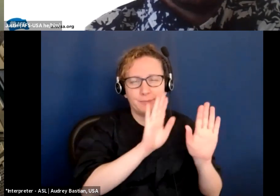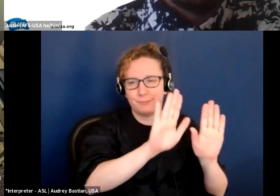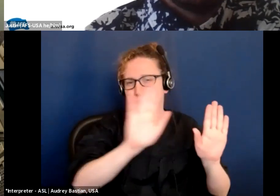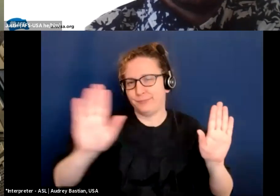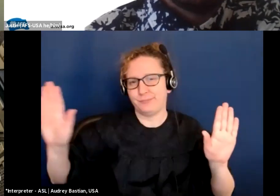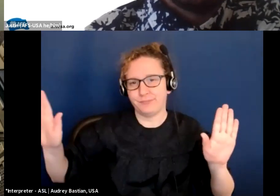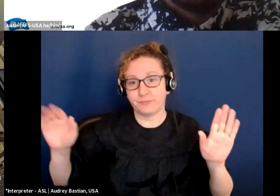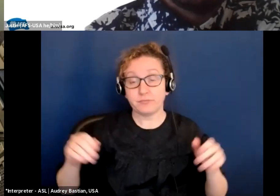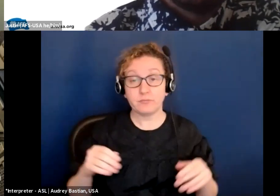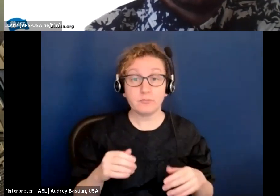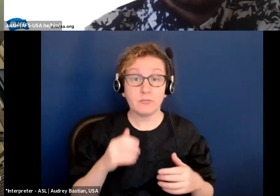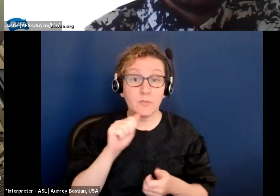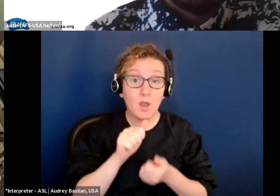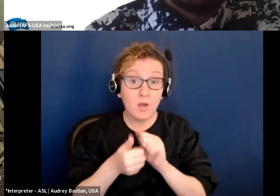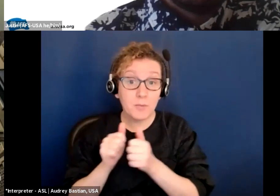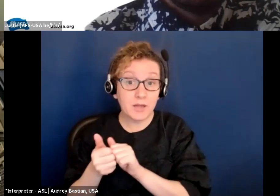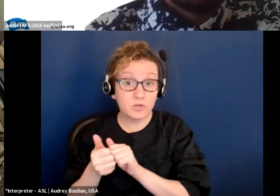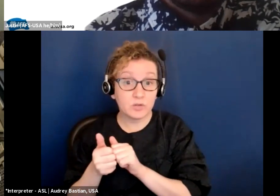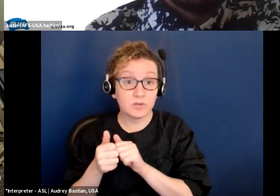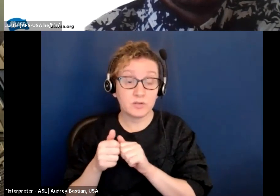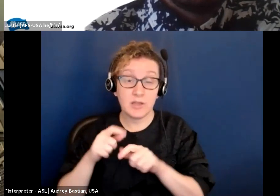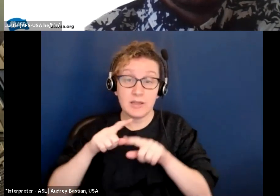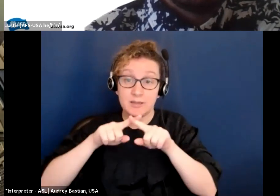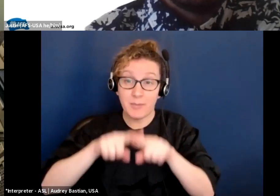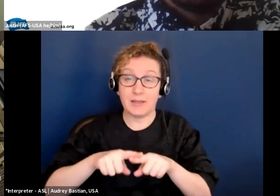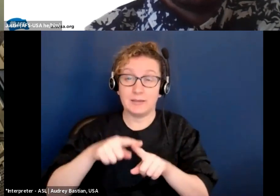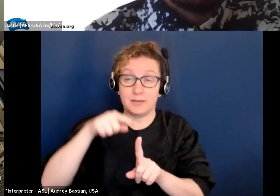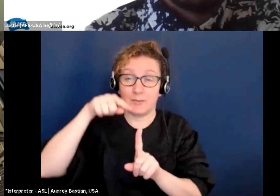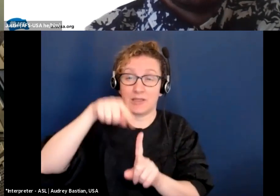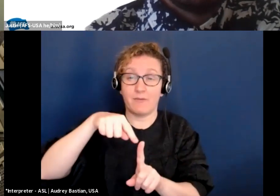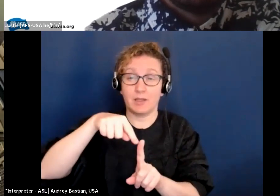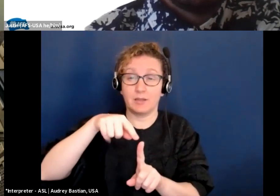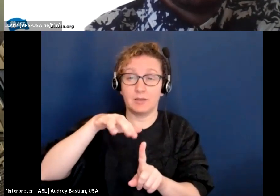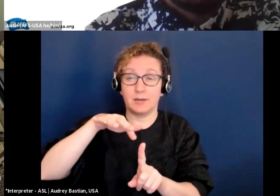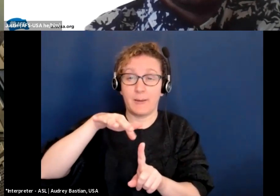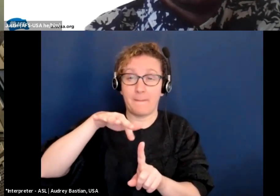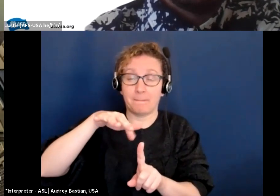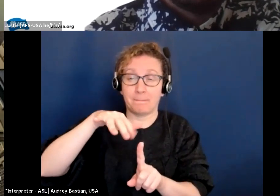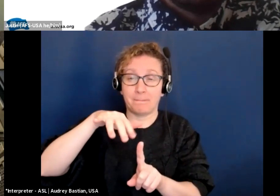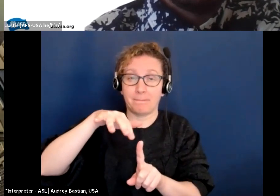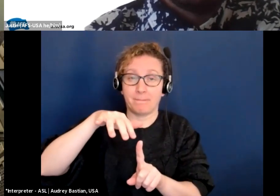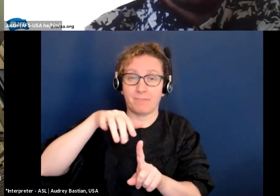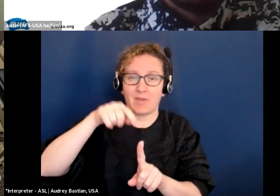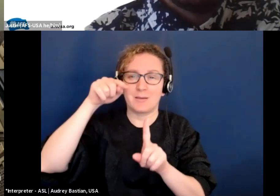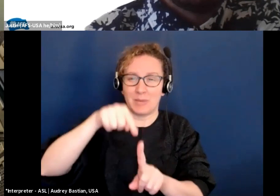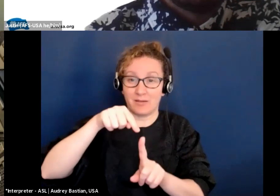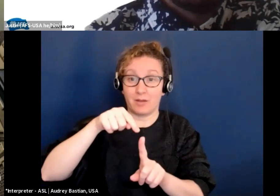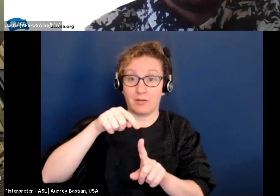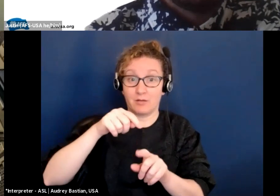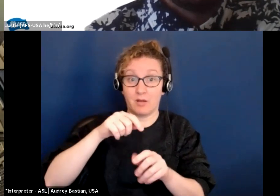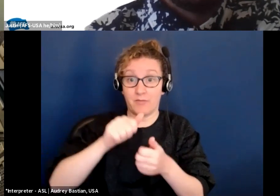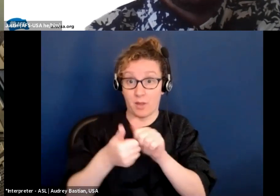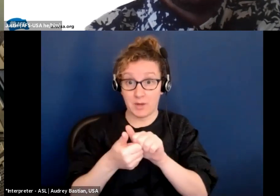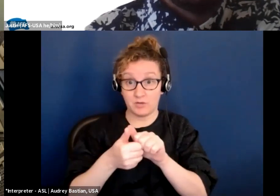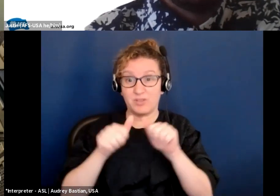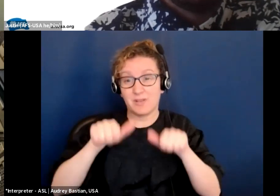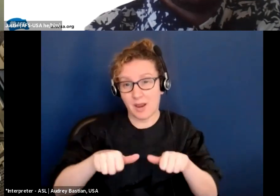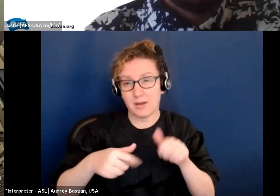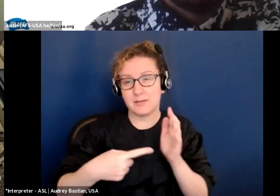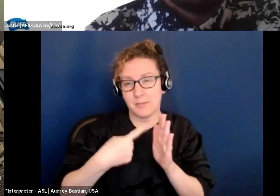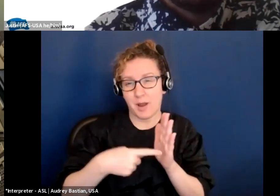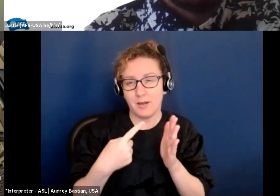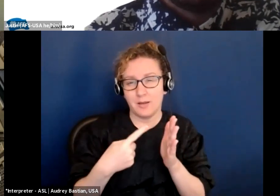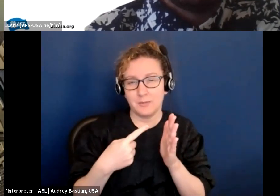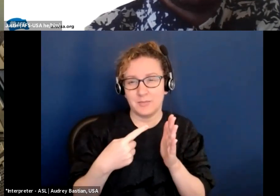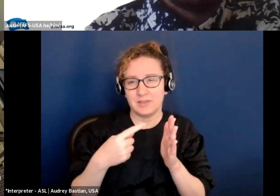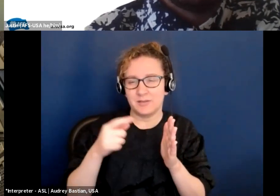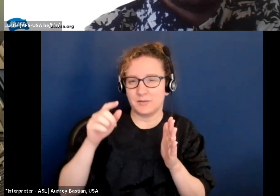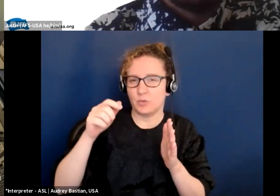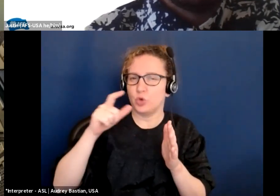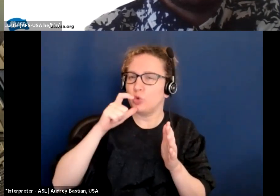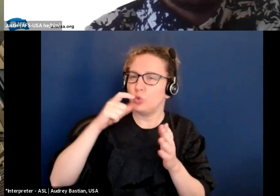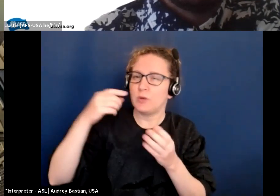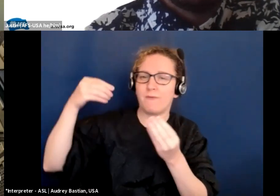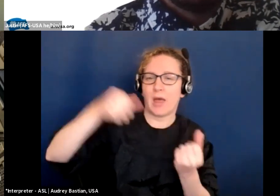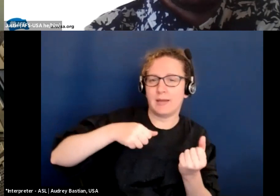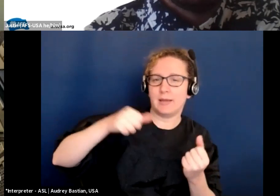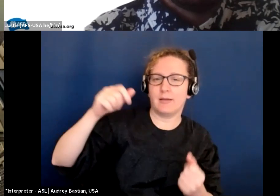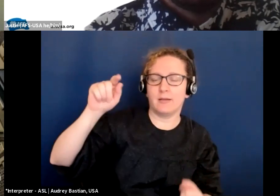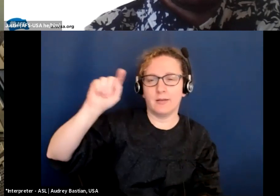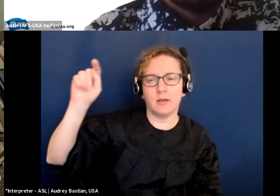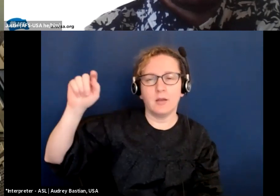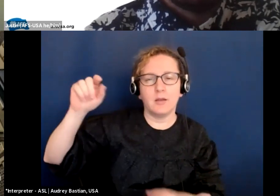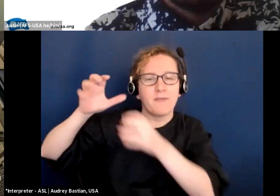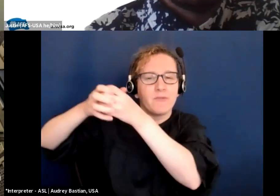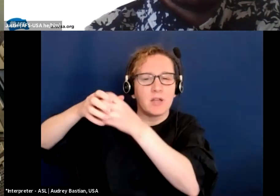depend specifically the specifics of the accommodation can depend upon the funder. We certainly billet